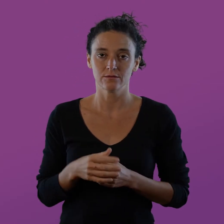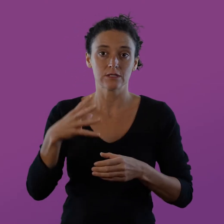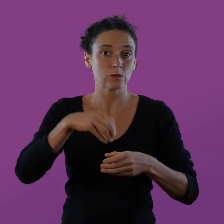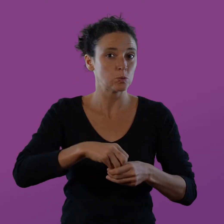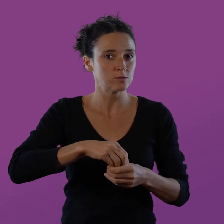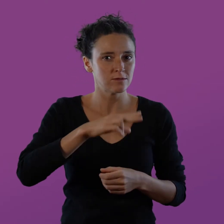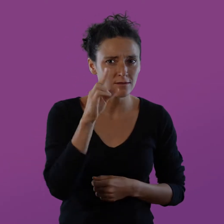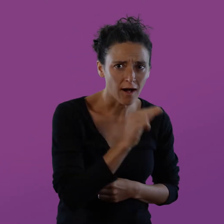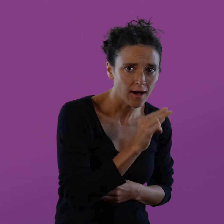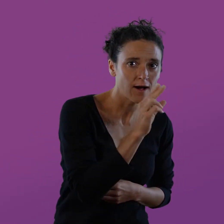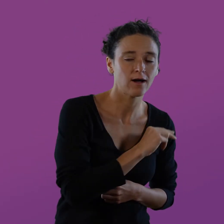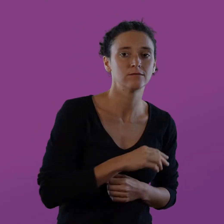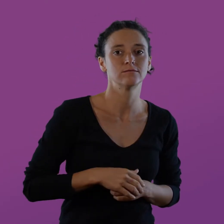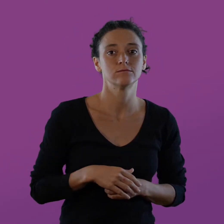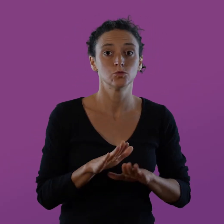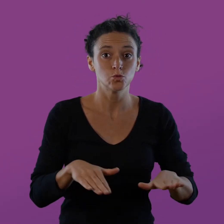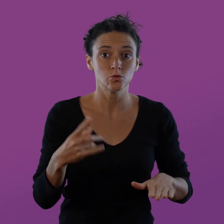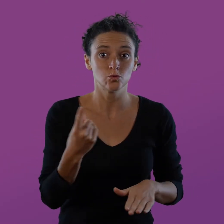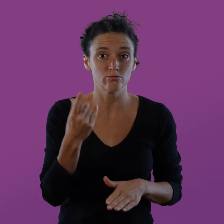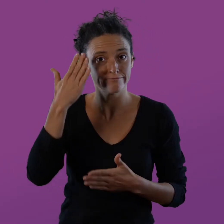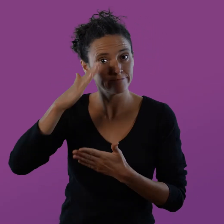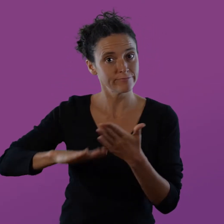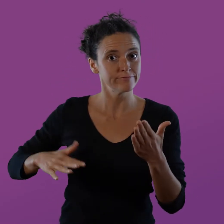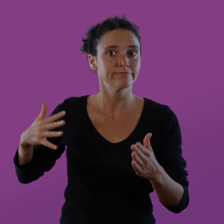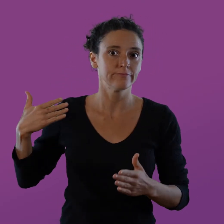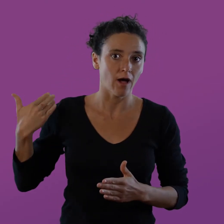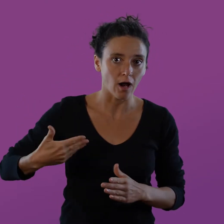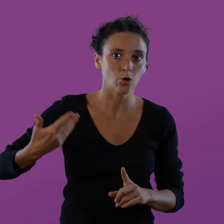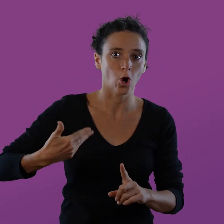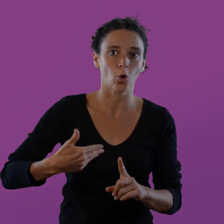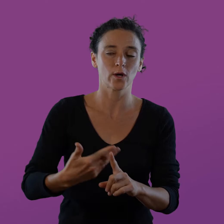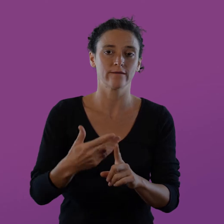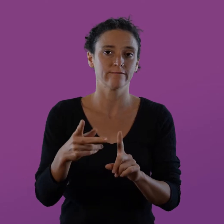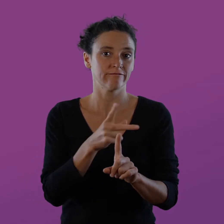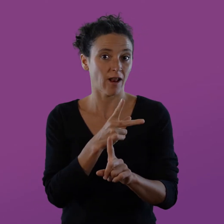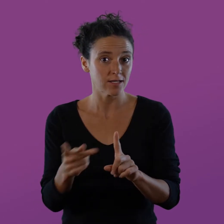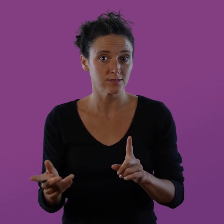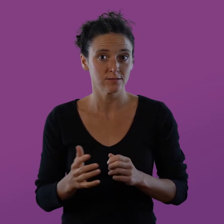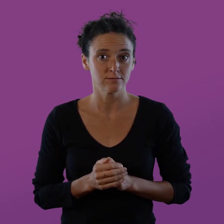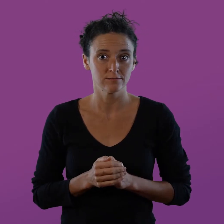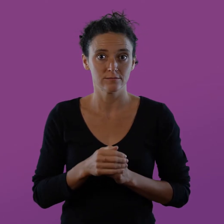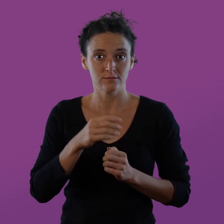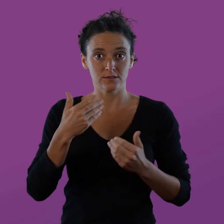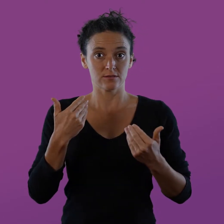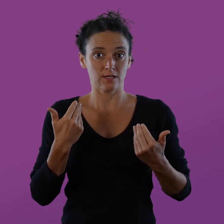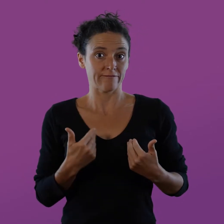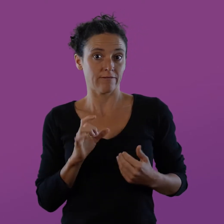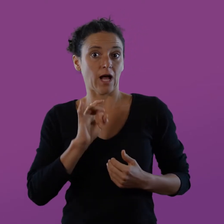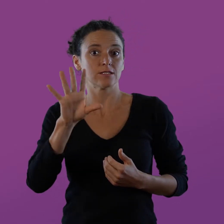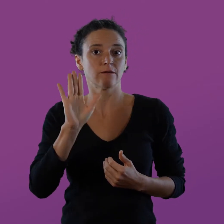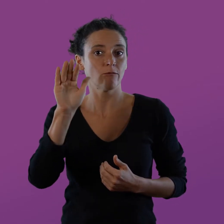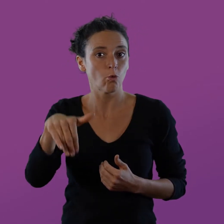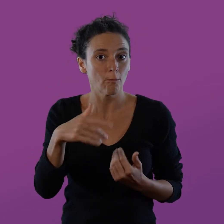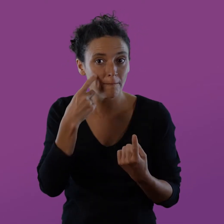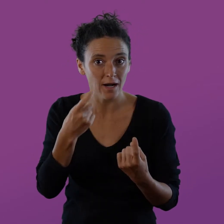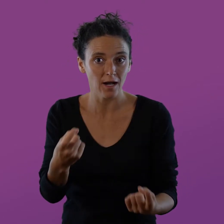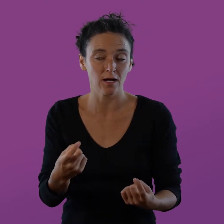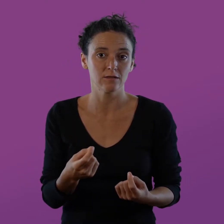These include the very young, those experiencing ongoing family violence, children and young people who are in out-of-home care,